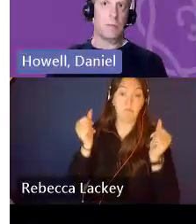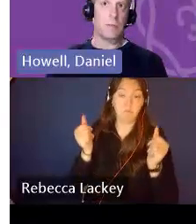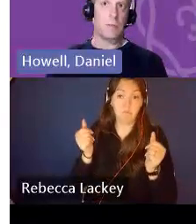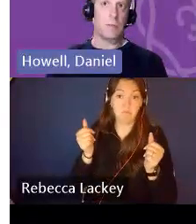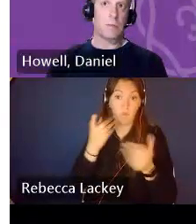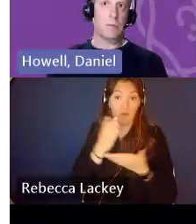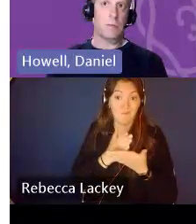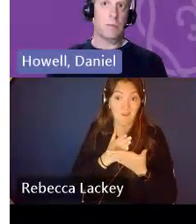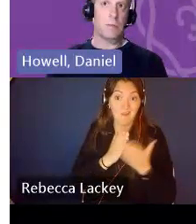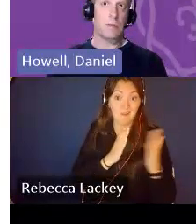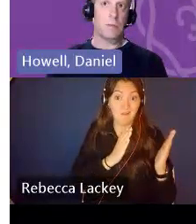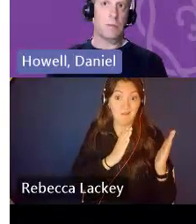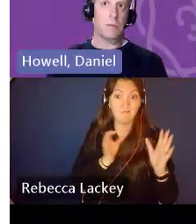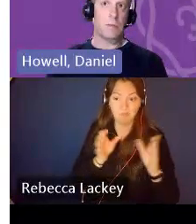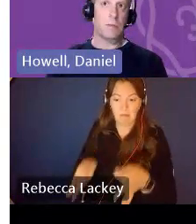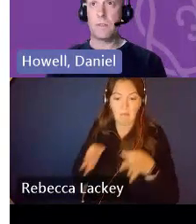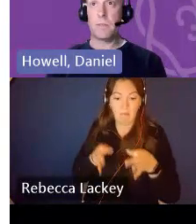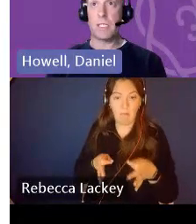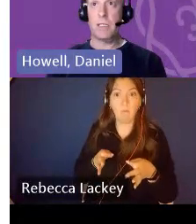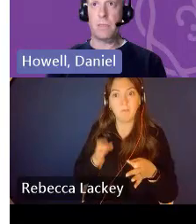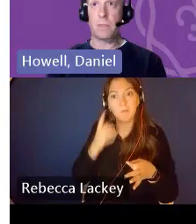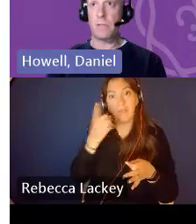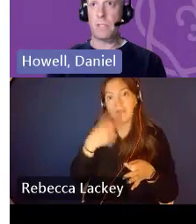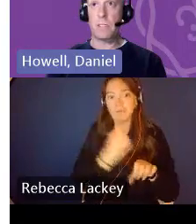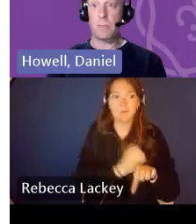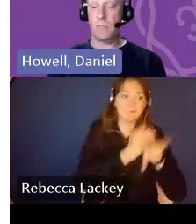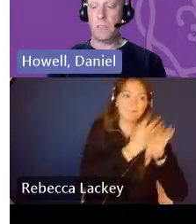sure. I think everyone on the call and from the county would love to get the